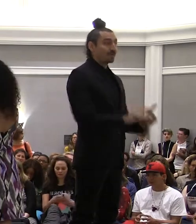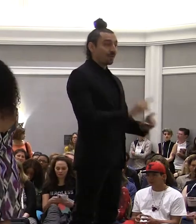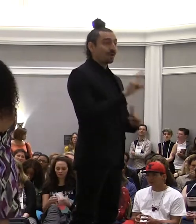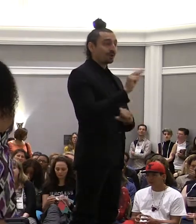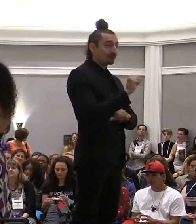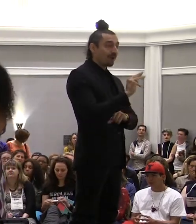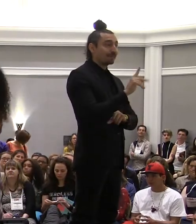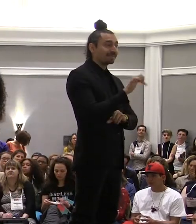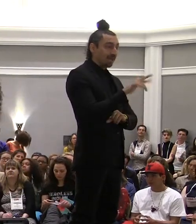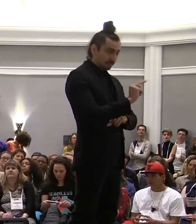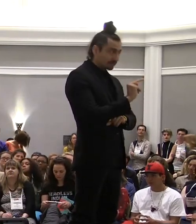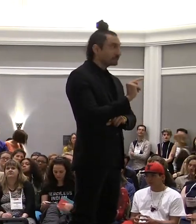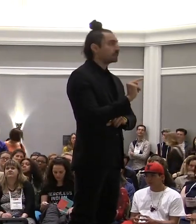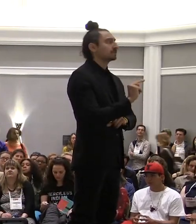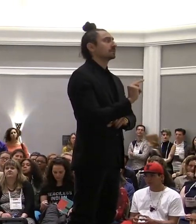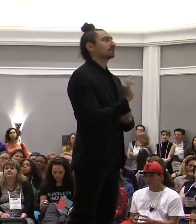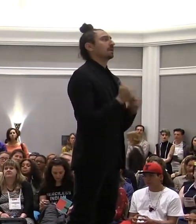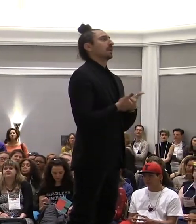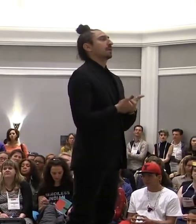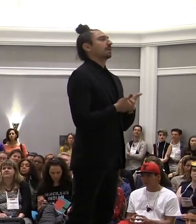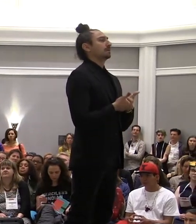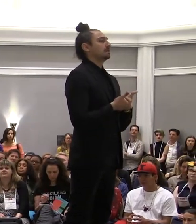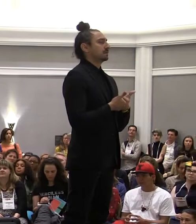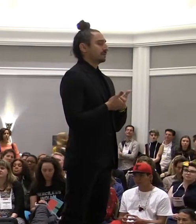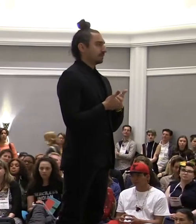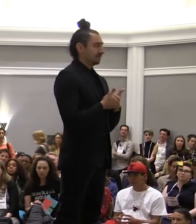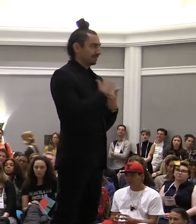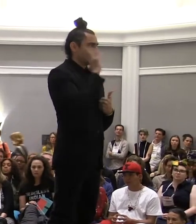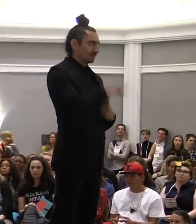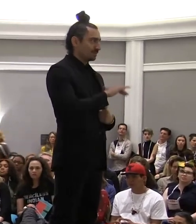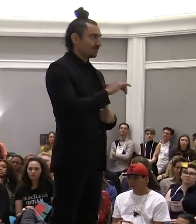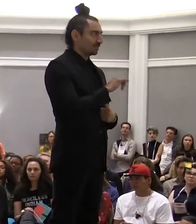so we understand how tough this process can be to you all and myself.